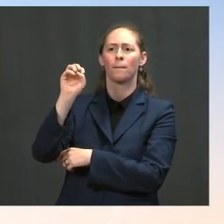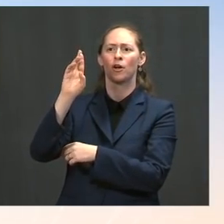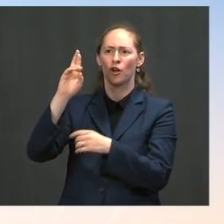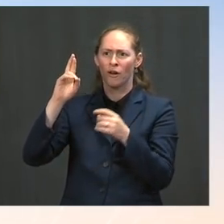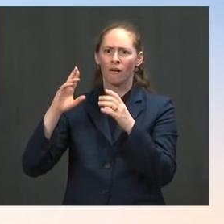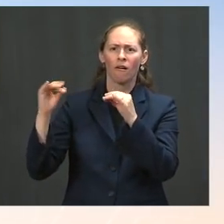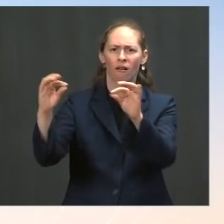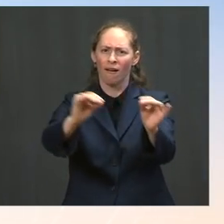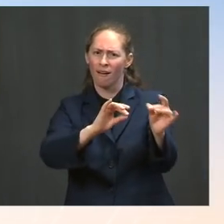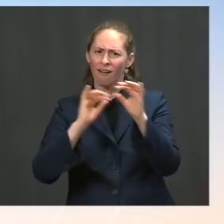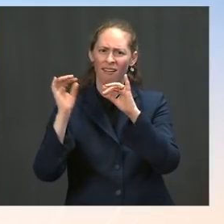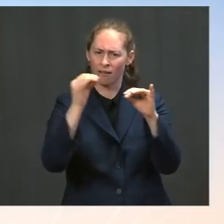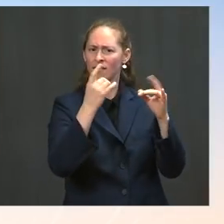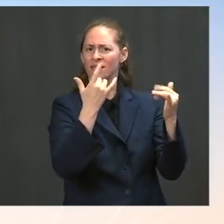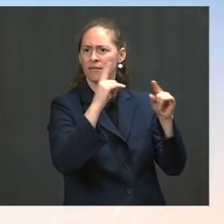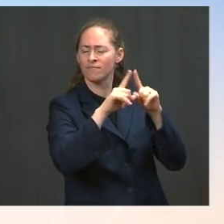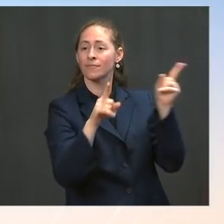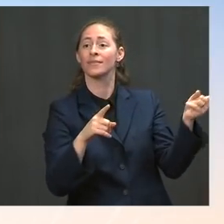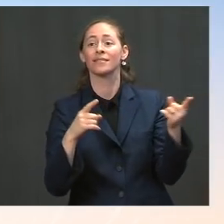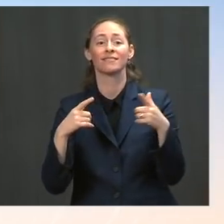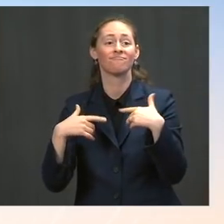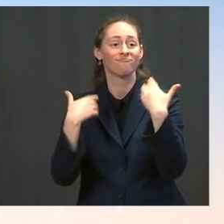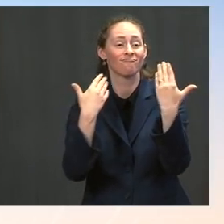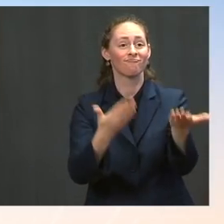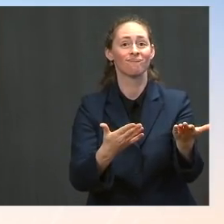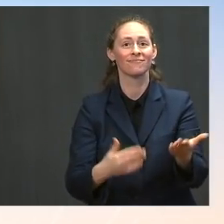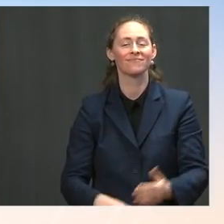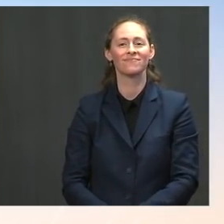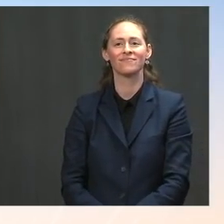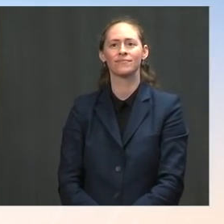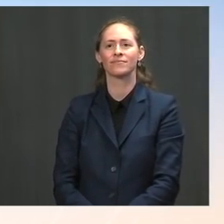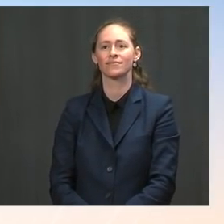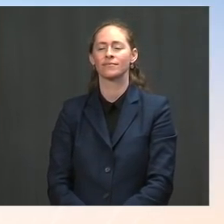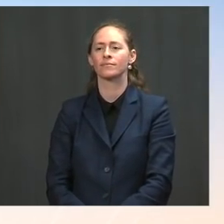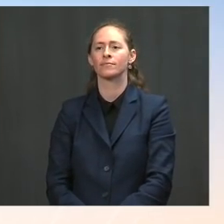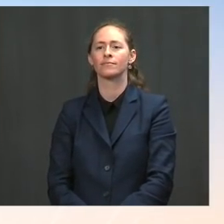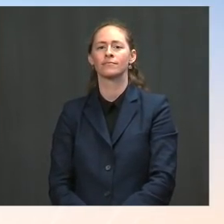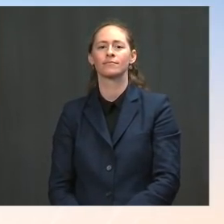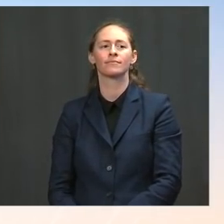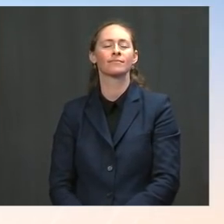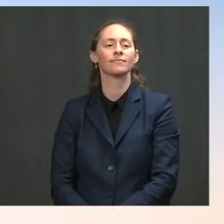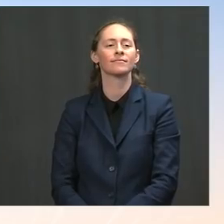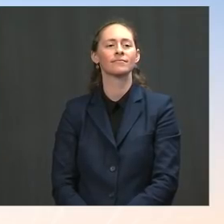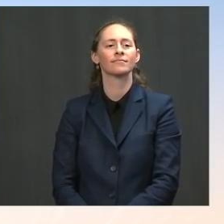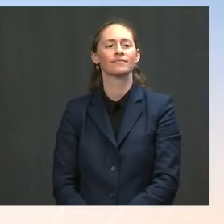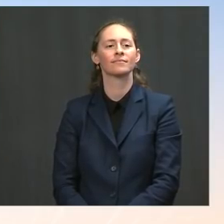The Press: Thank you. Eid Mubarak to you. An aide to Speaker Pelosi tested positive for COVID